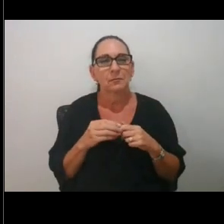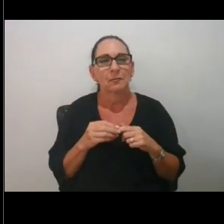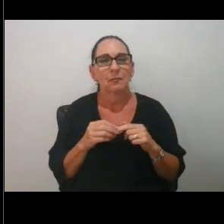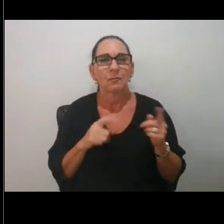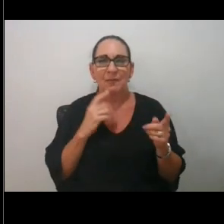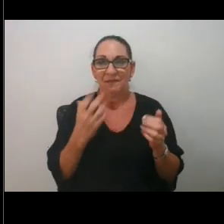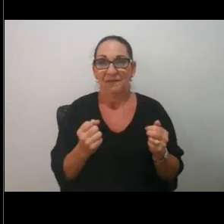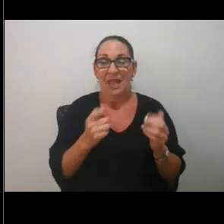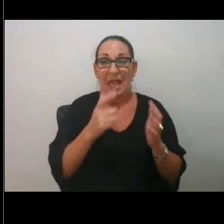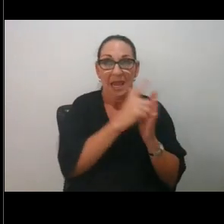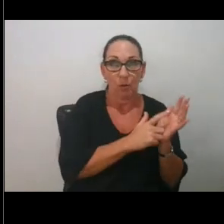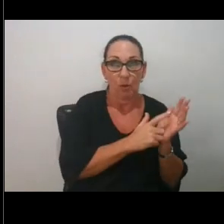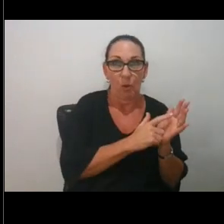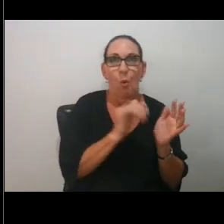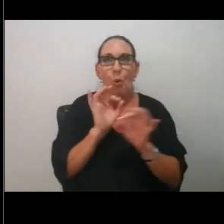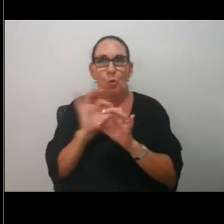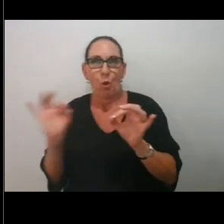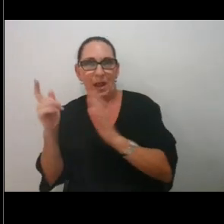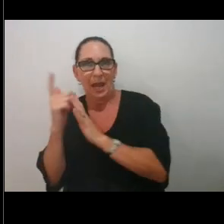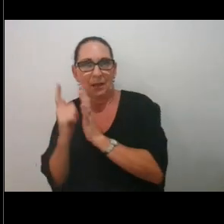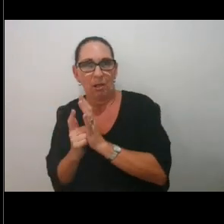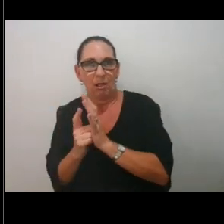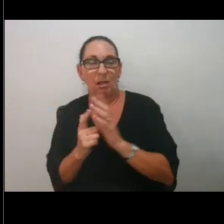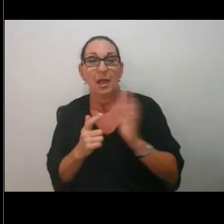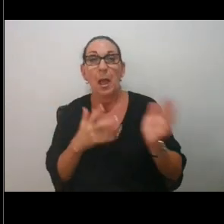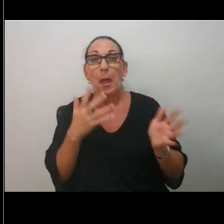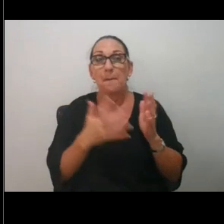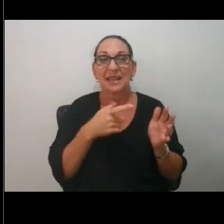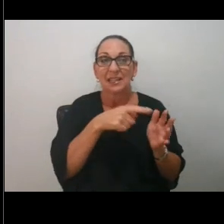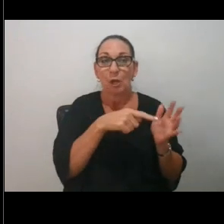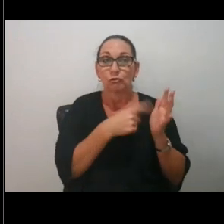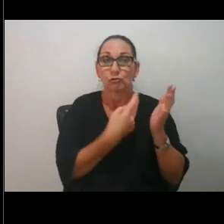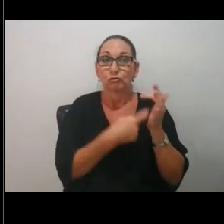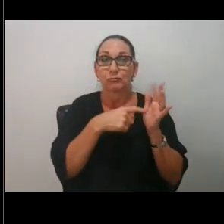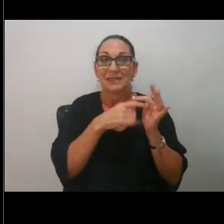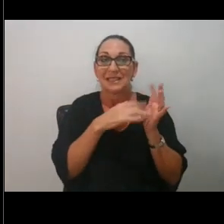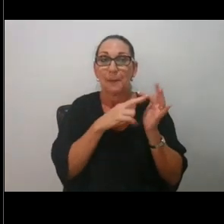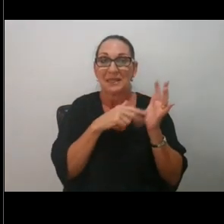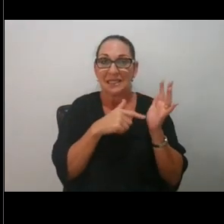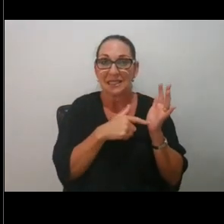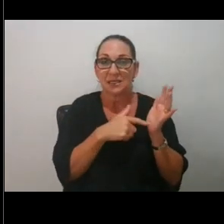engagement with treatment and support providers that can continue beyond the 12 week program so many